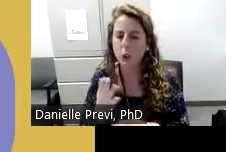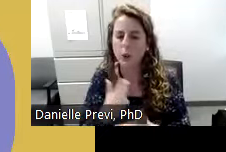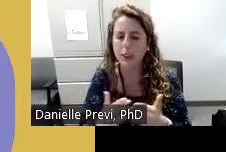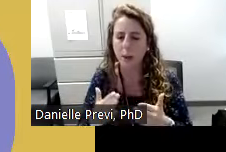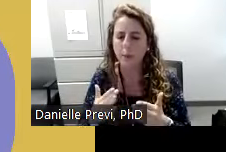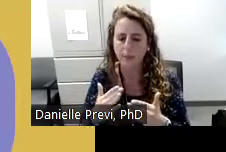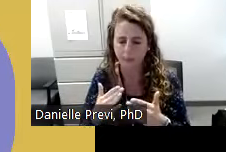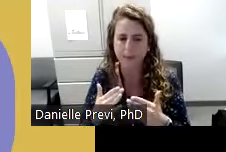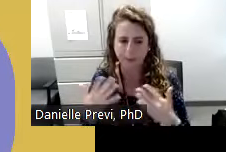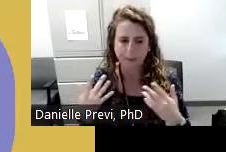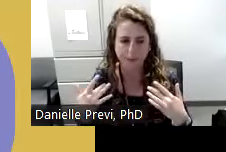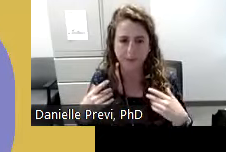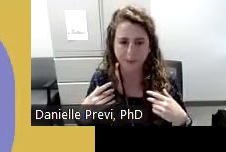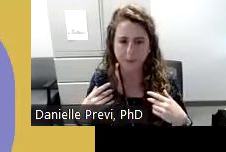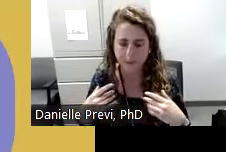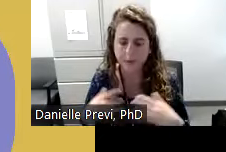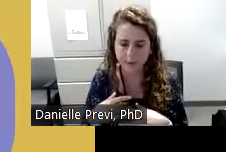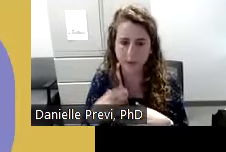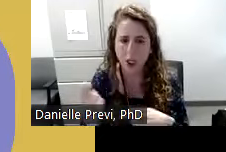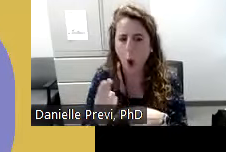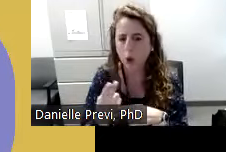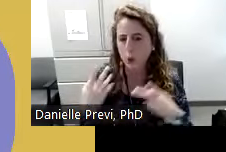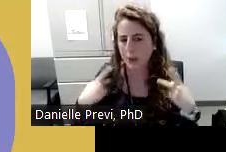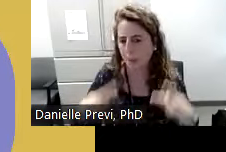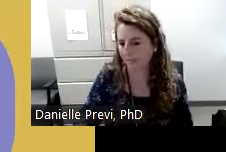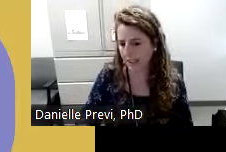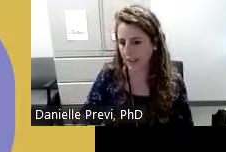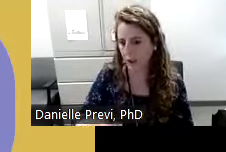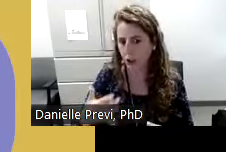individual is putting their hand over their hands so they can access the information tactilely.